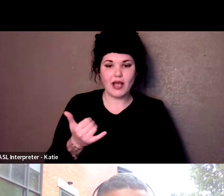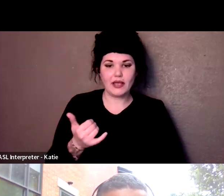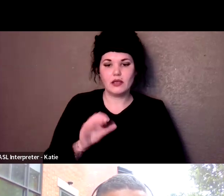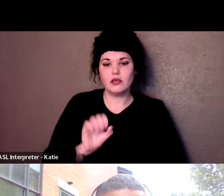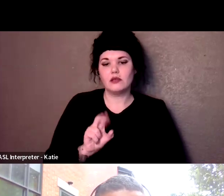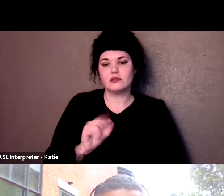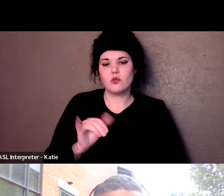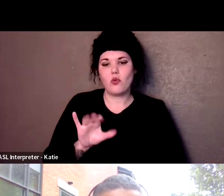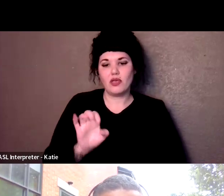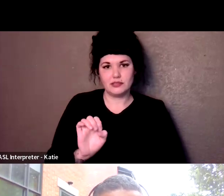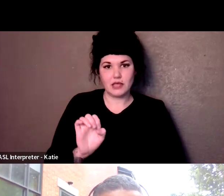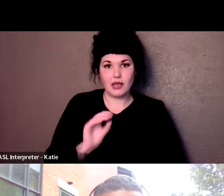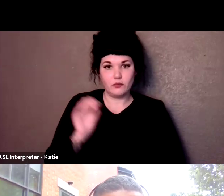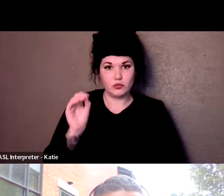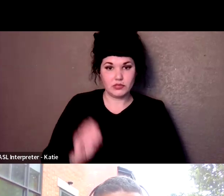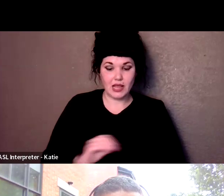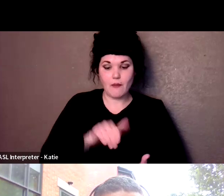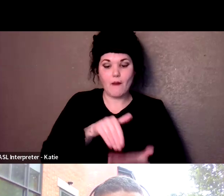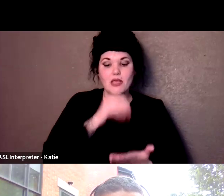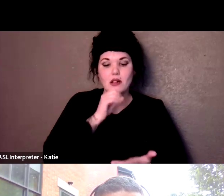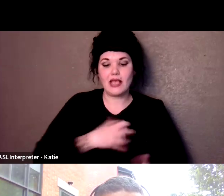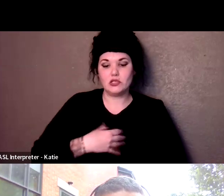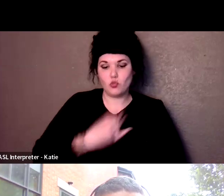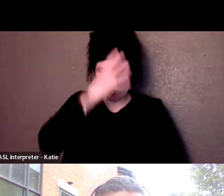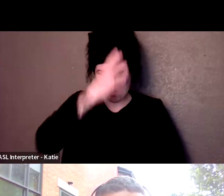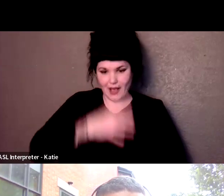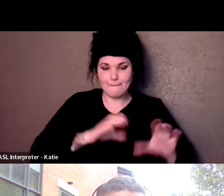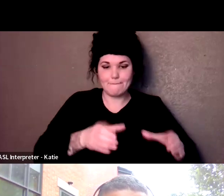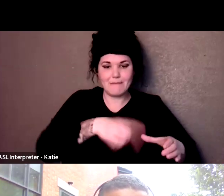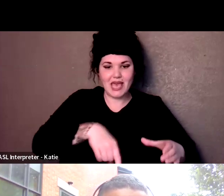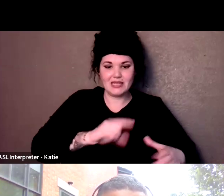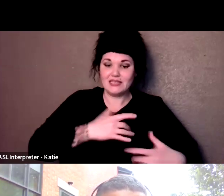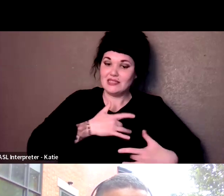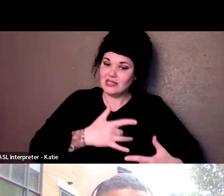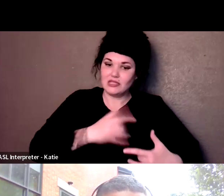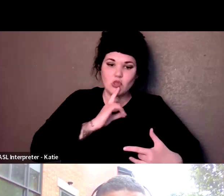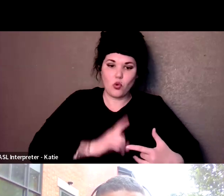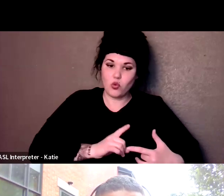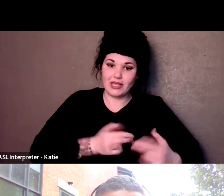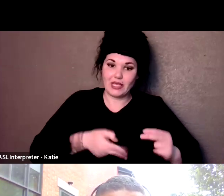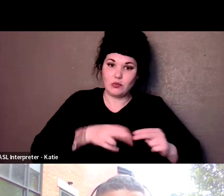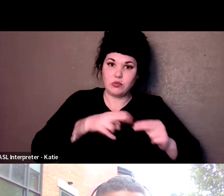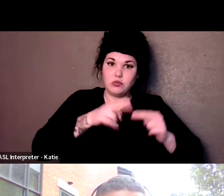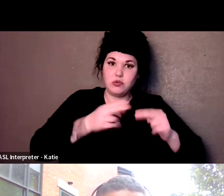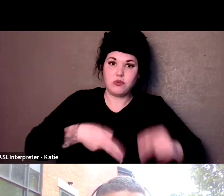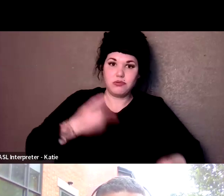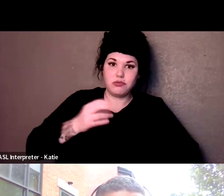men continues to rise really quickly. So having conversations with those folks, particularly